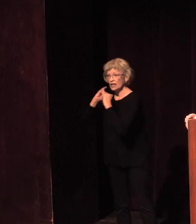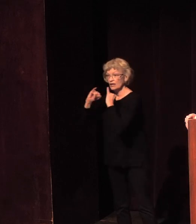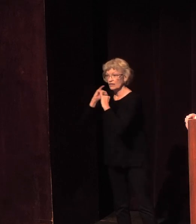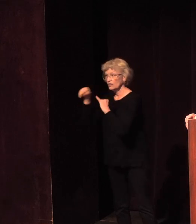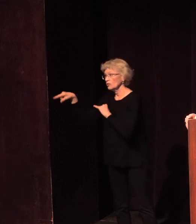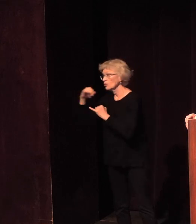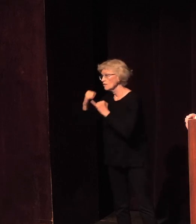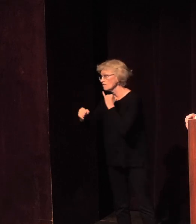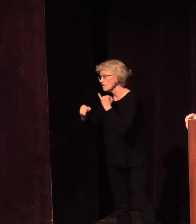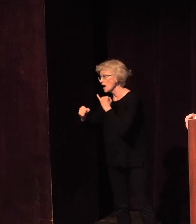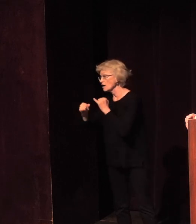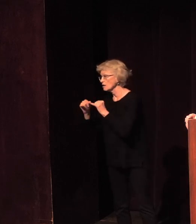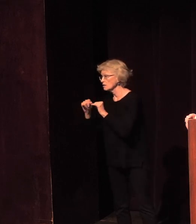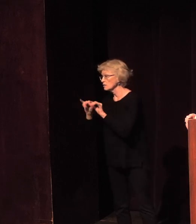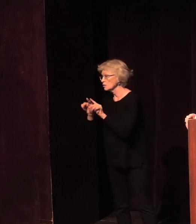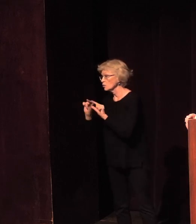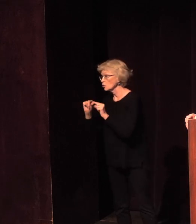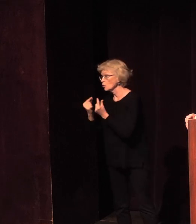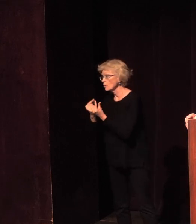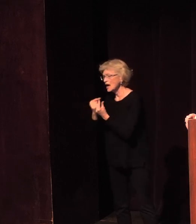Trustees with their finalists. The Board then interviewed the